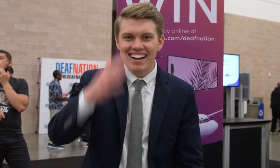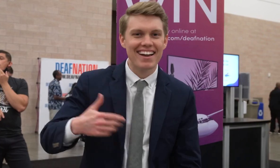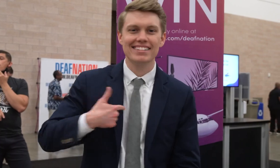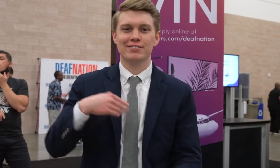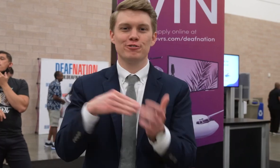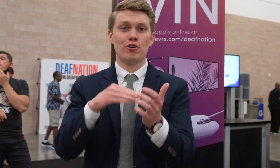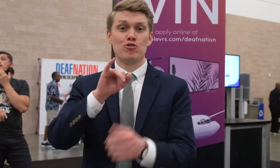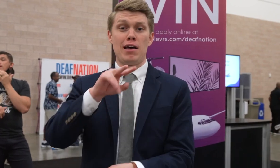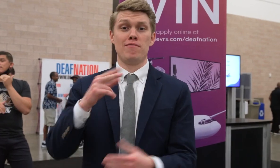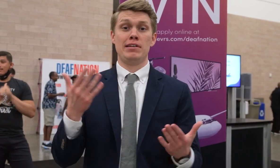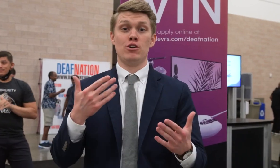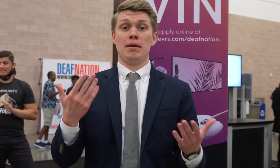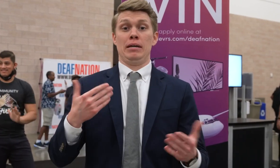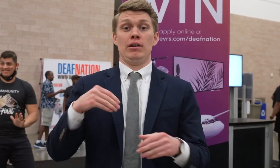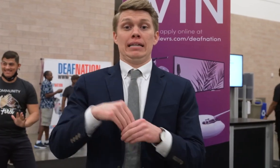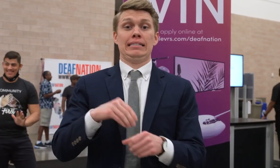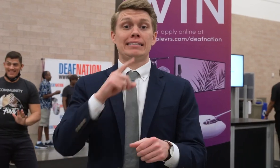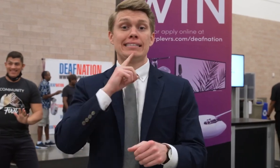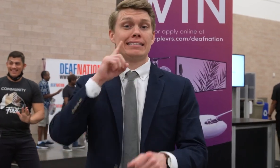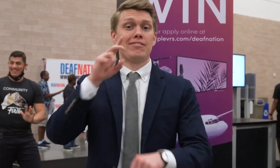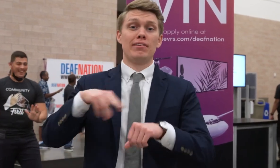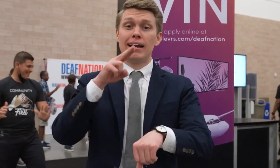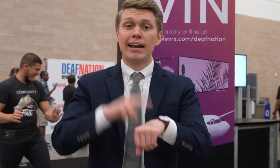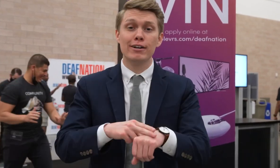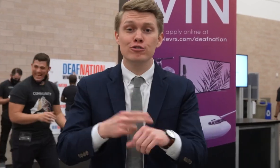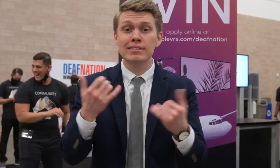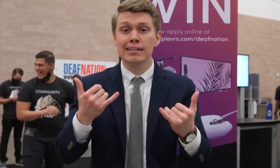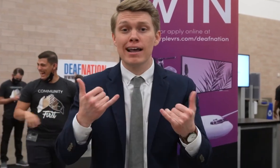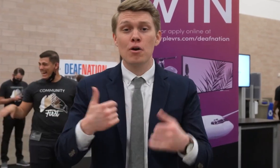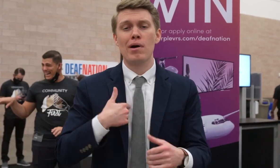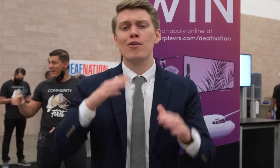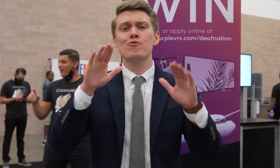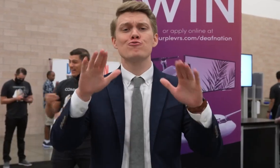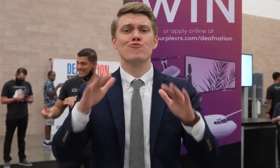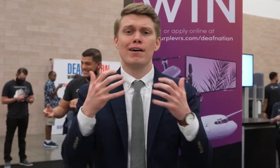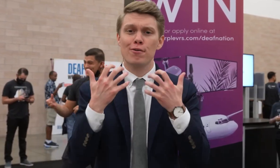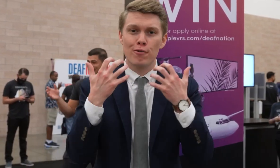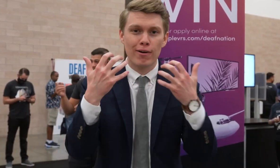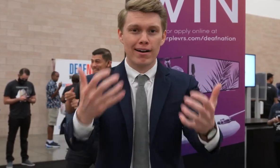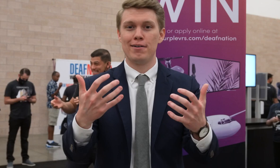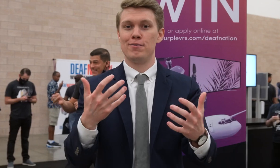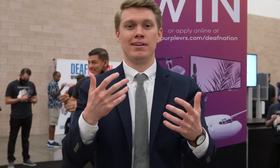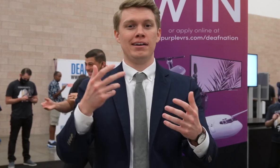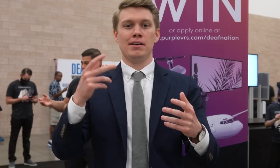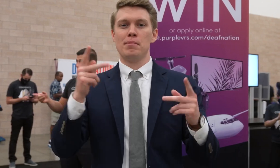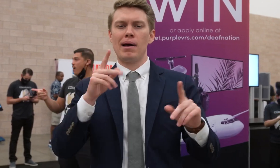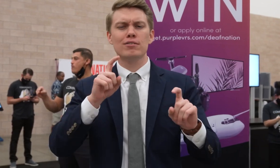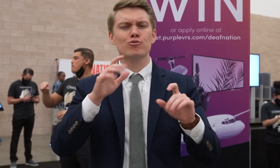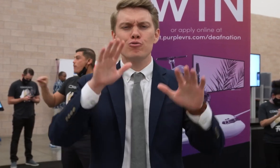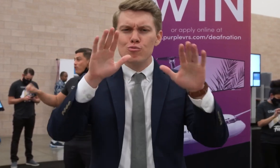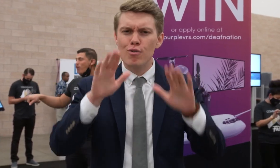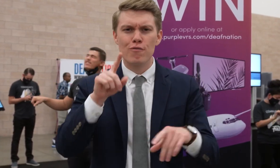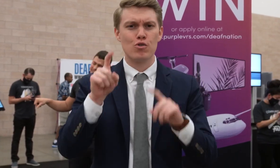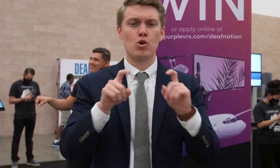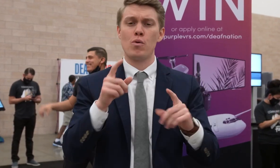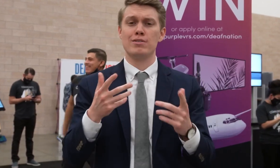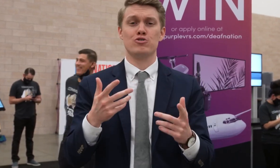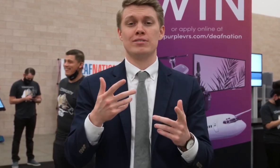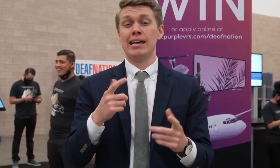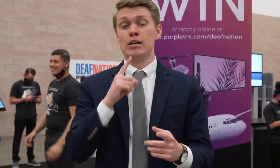Hi! I’m Dr. IV, and I’m here at the DeafNation Expo. I had a great audience, and they asked many great questions.